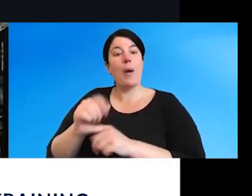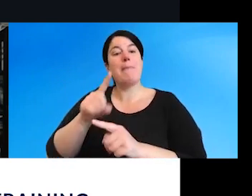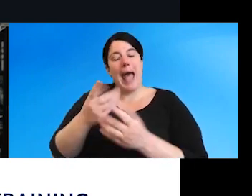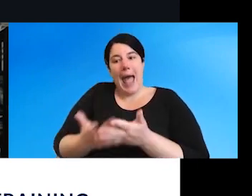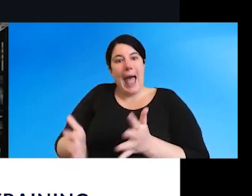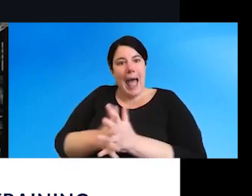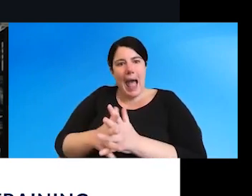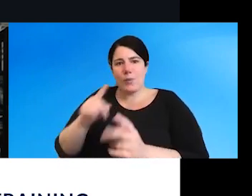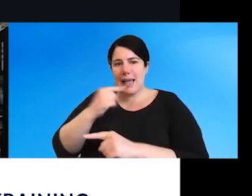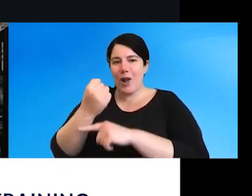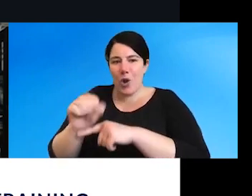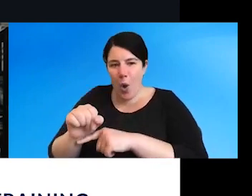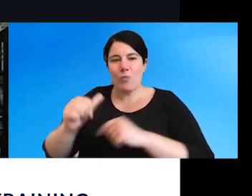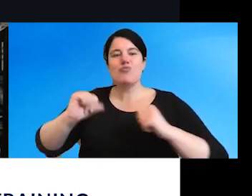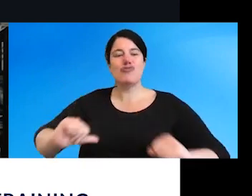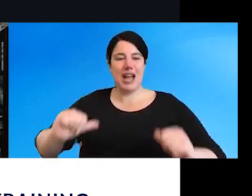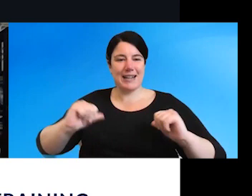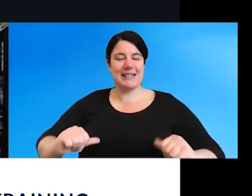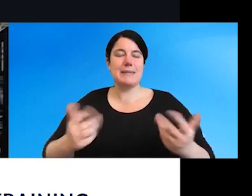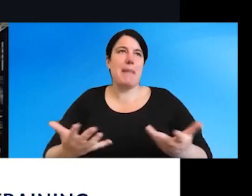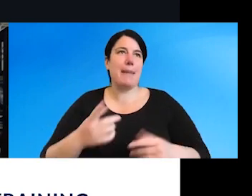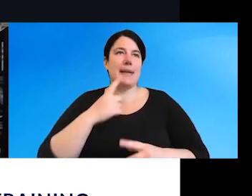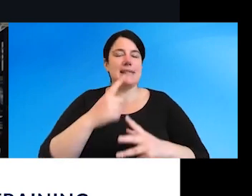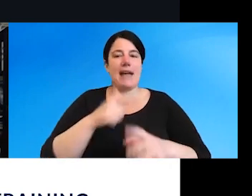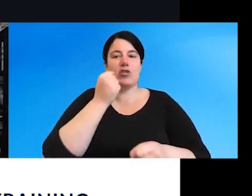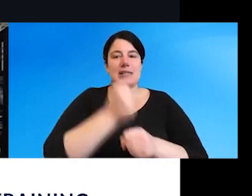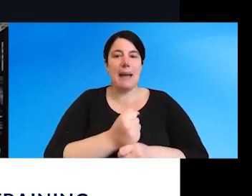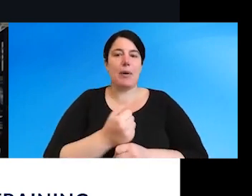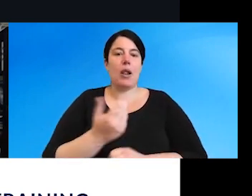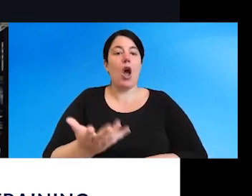prepared for that. You can say something like, "I'm not the right